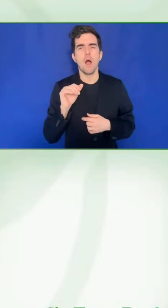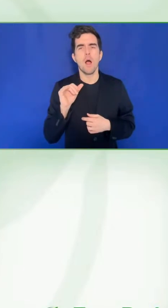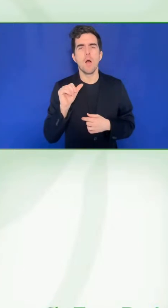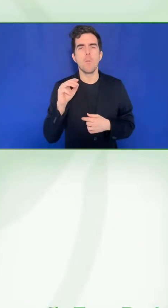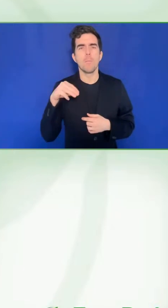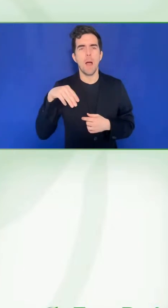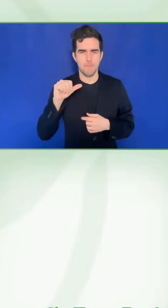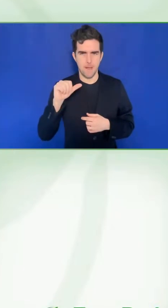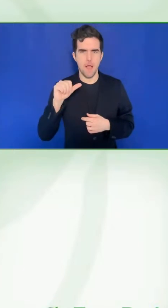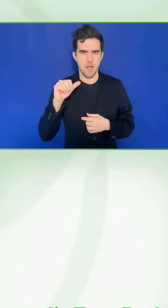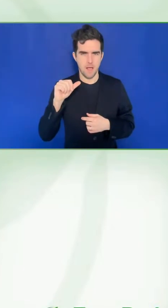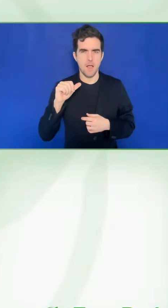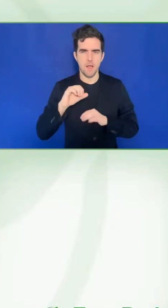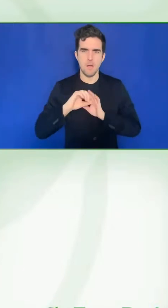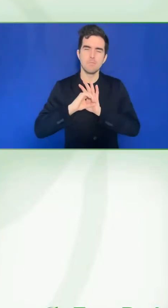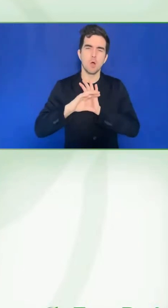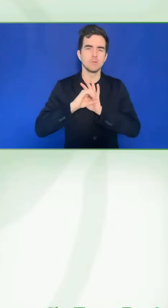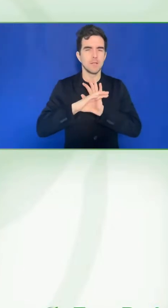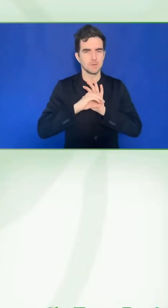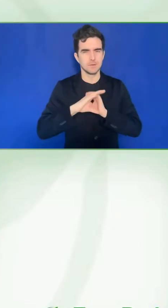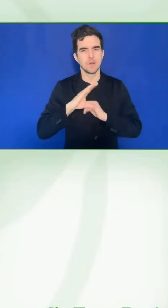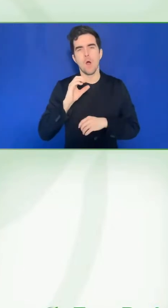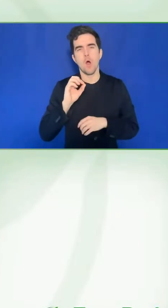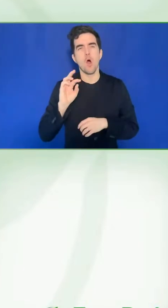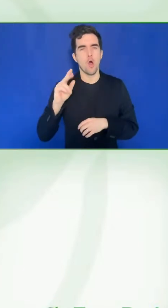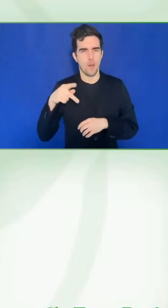Vatican, Singapore, Japan.